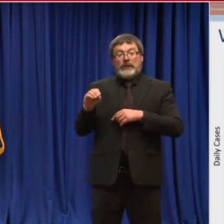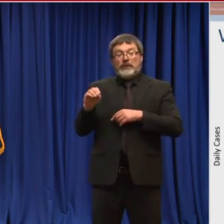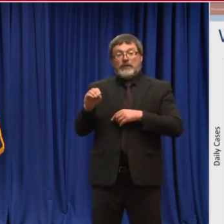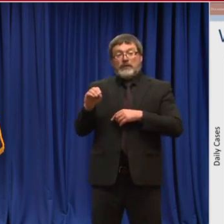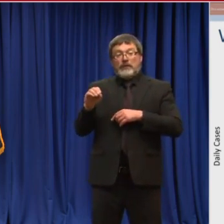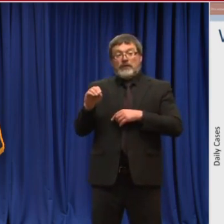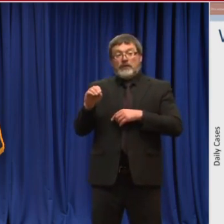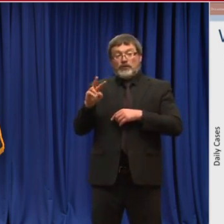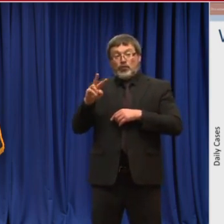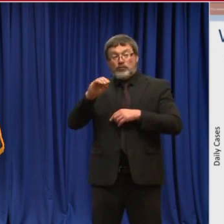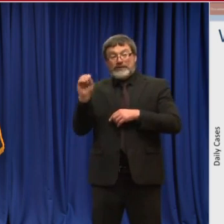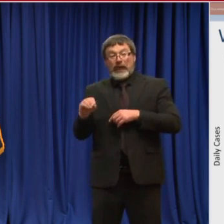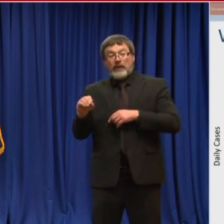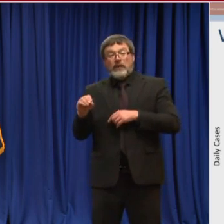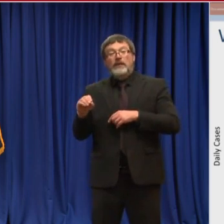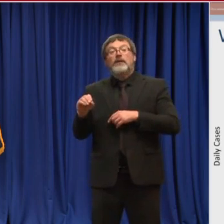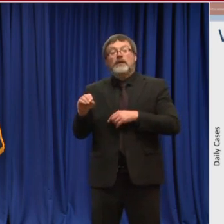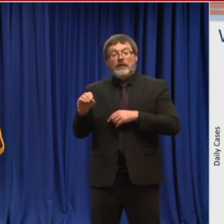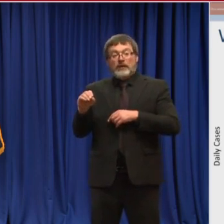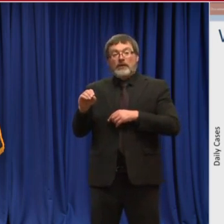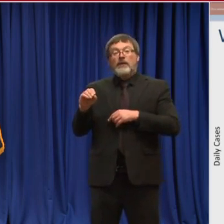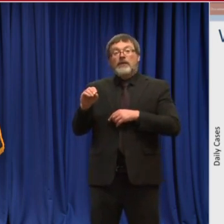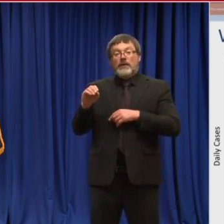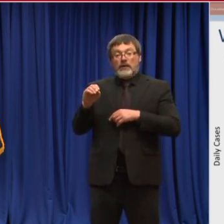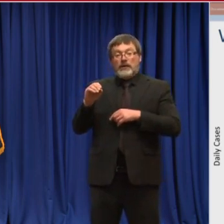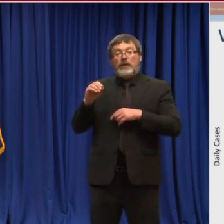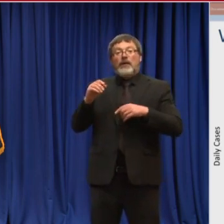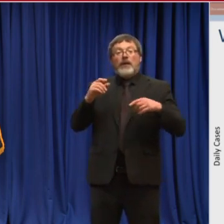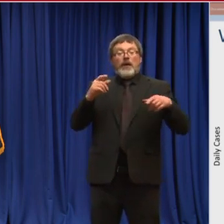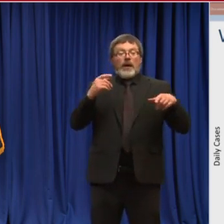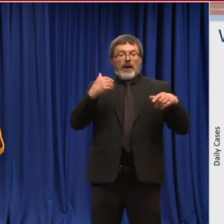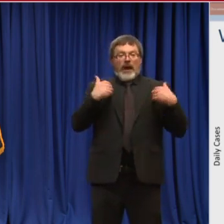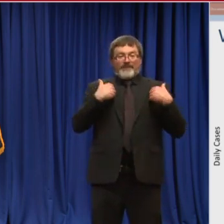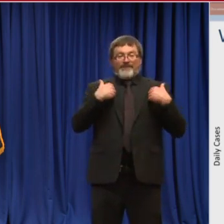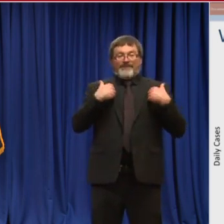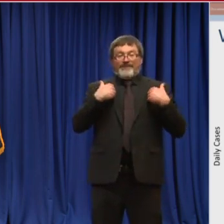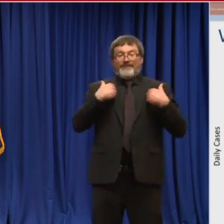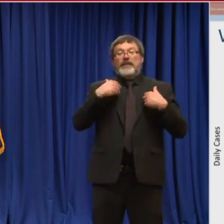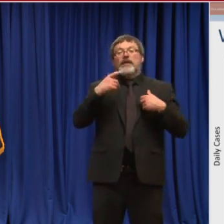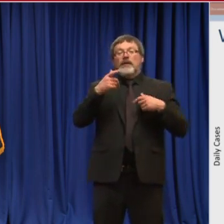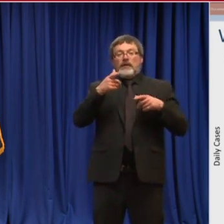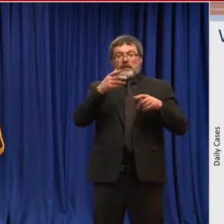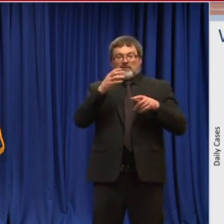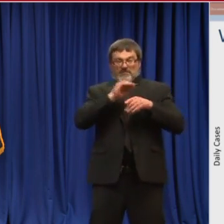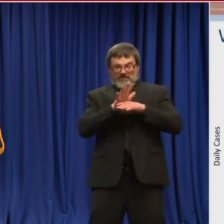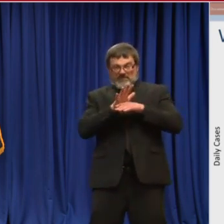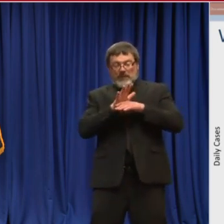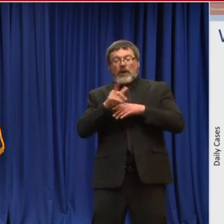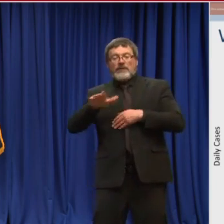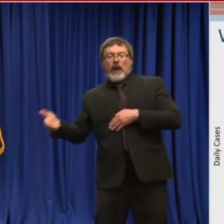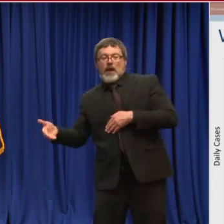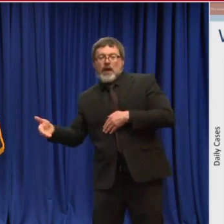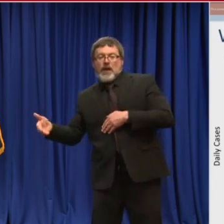THAT’S CONSISTENT WITH GLOBAL DATA AS WELL AS DATA WITHIN THE UNITED STATES AND NEW HAMPSHIRE DATA.